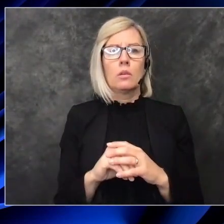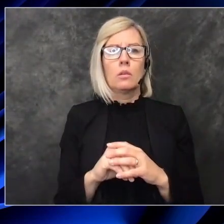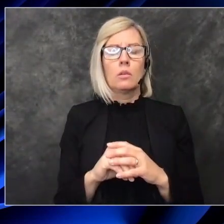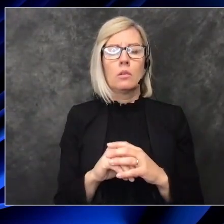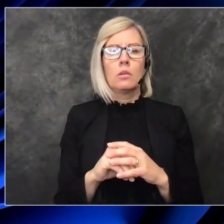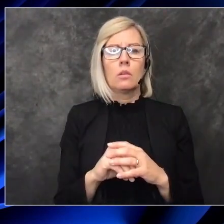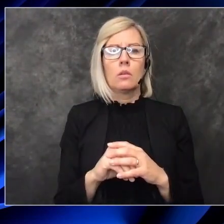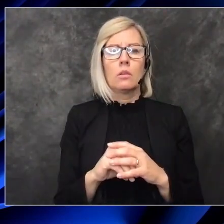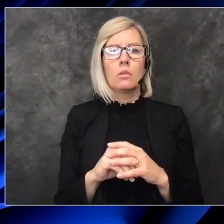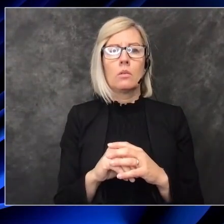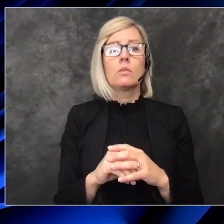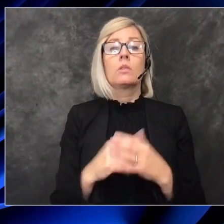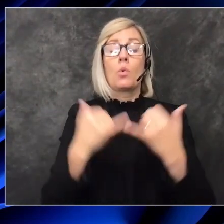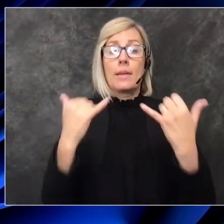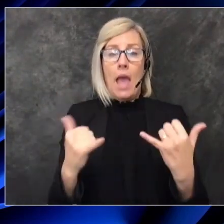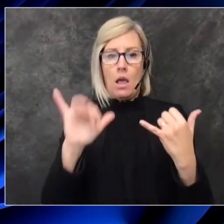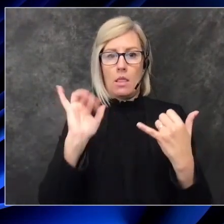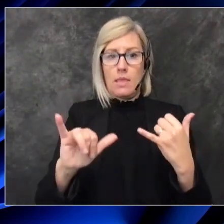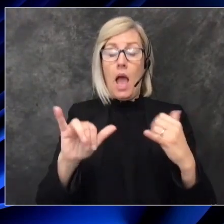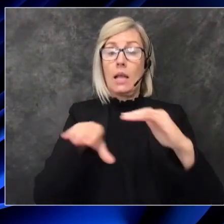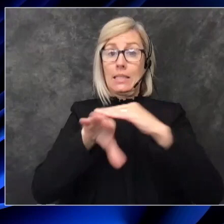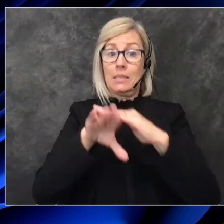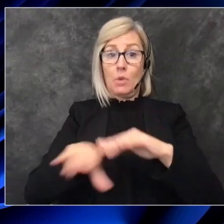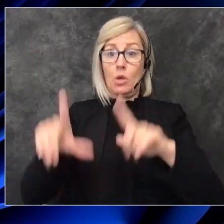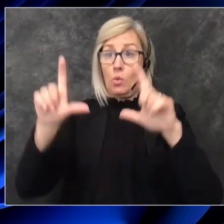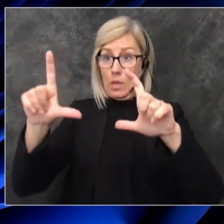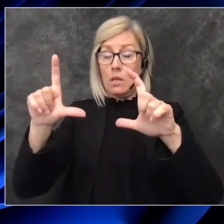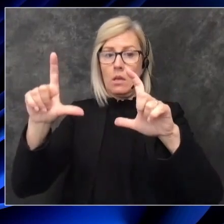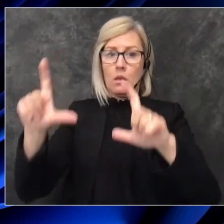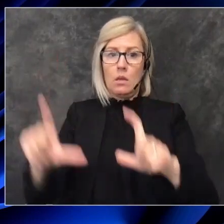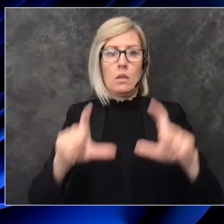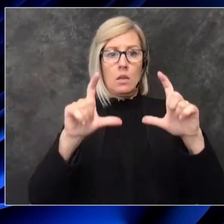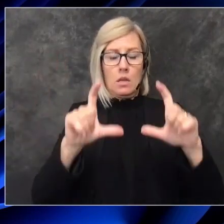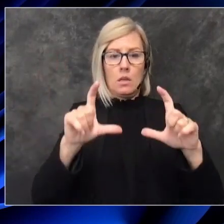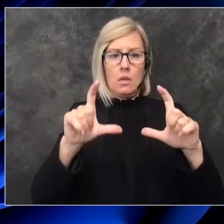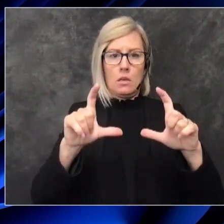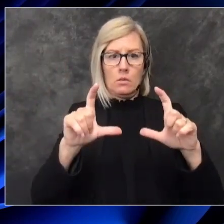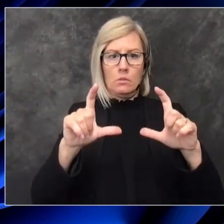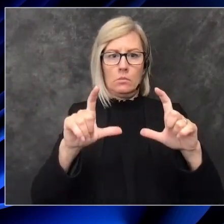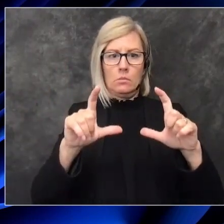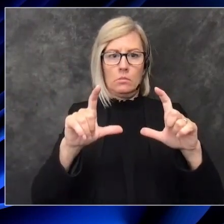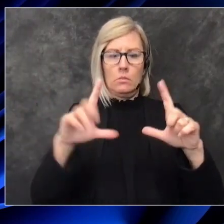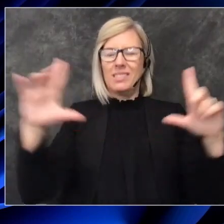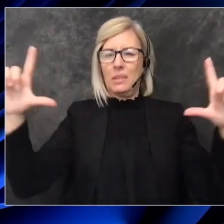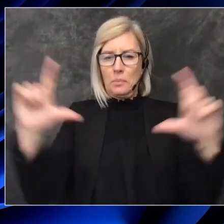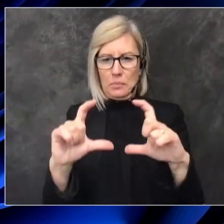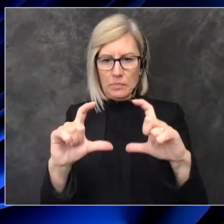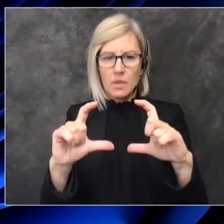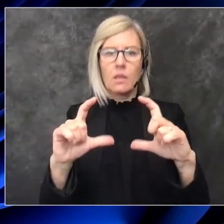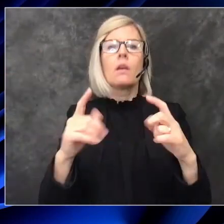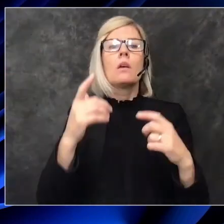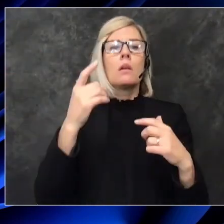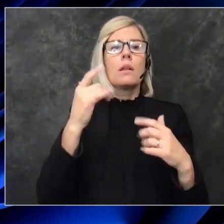accessibility window and put it into a restored state or non maximized state if we were to take the mouse pointer or.